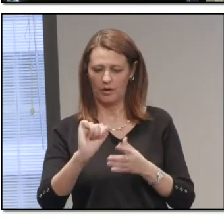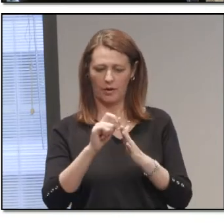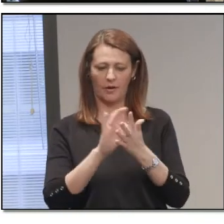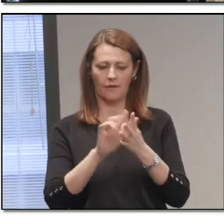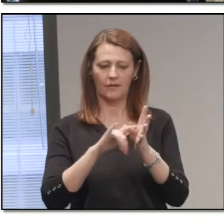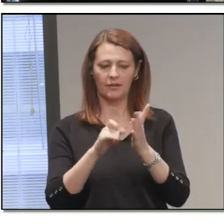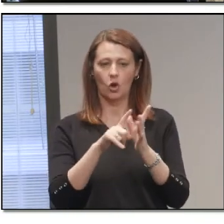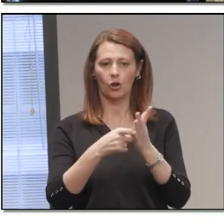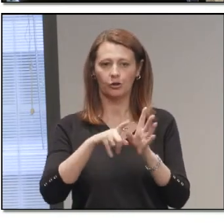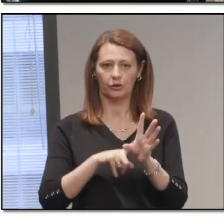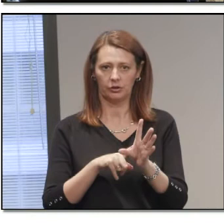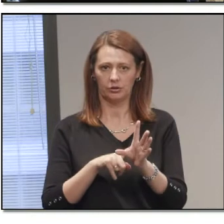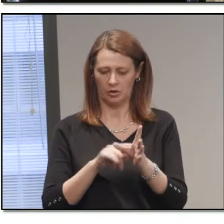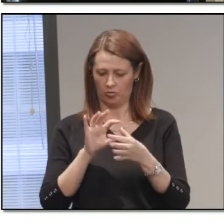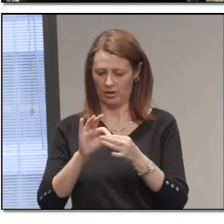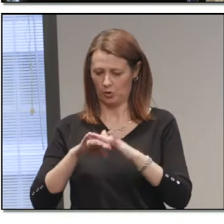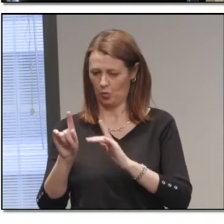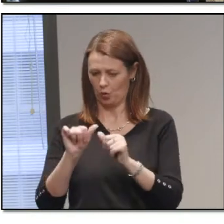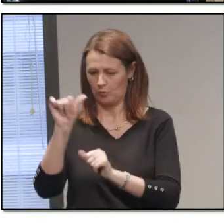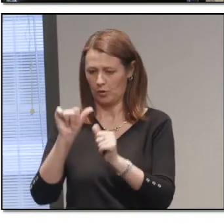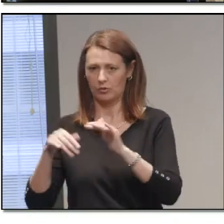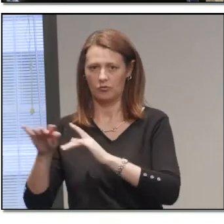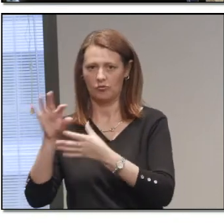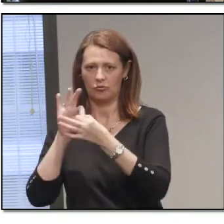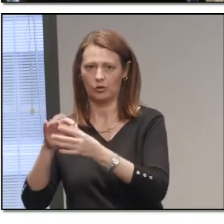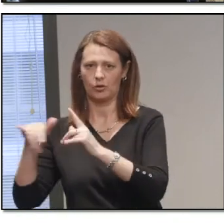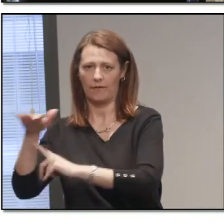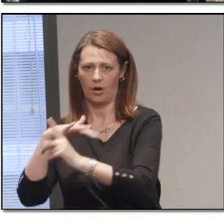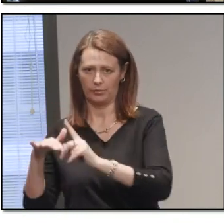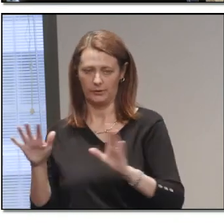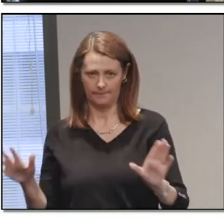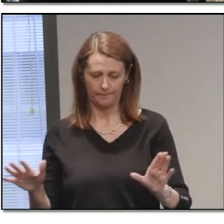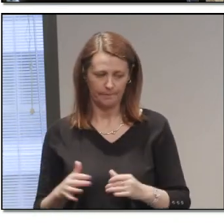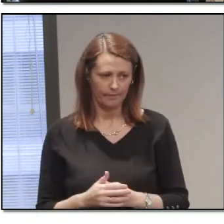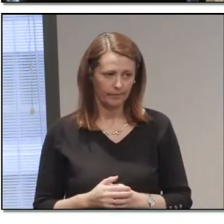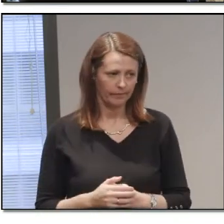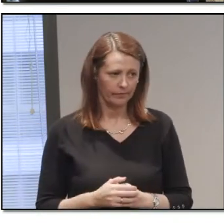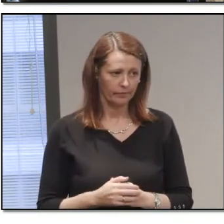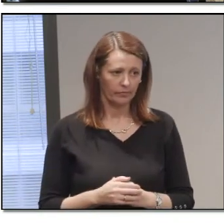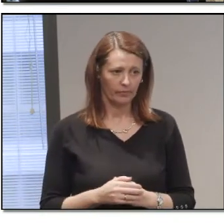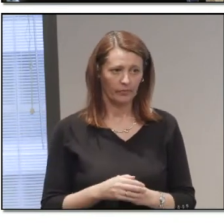to what you measure in the environment. Extrapolations from adults are not valid.